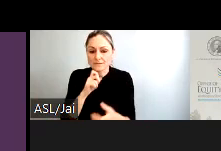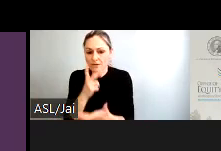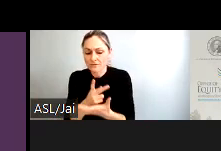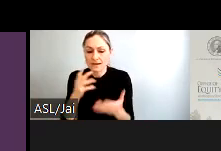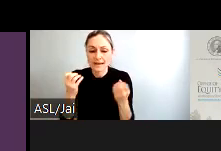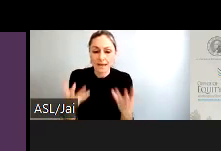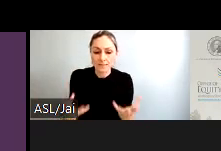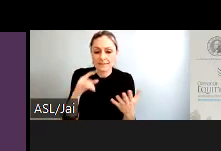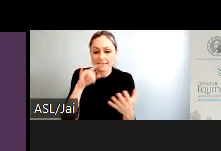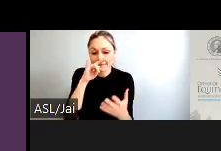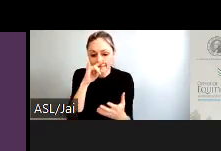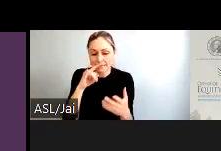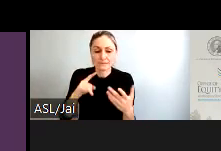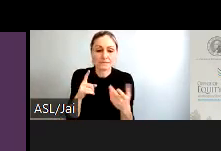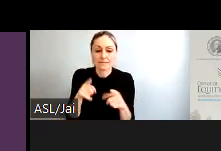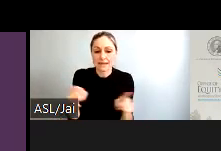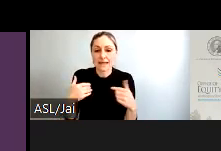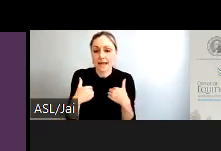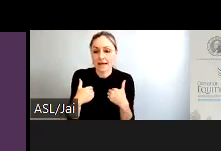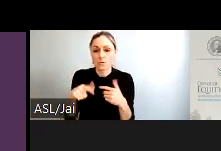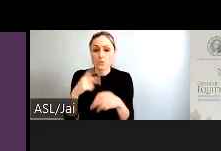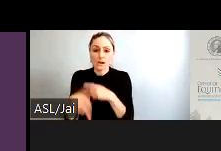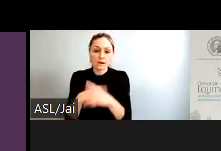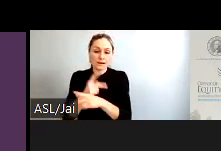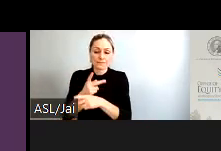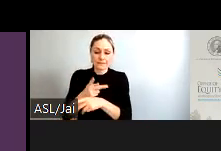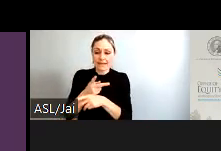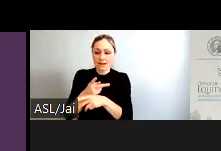has or what sort of care facility or person they are using or Et cetera.